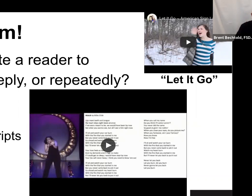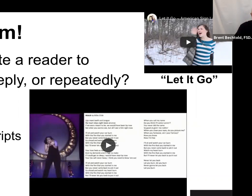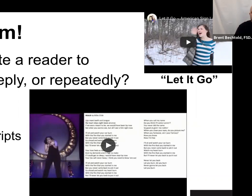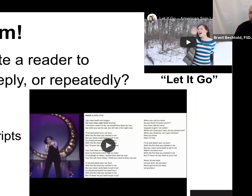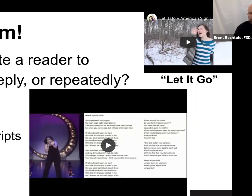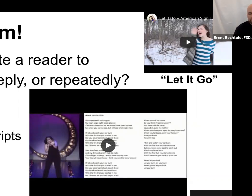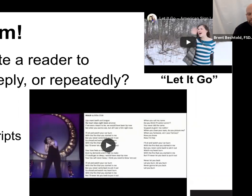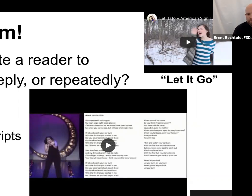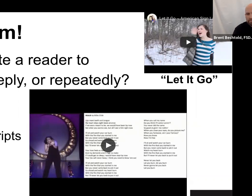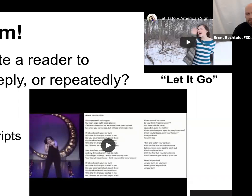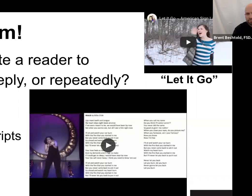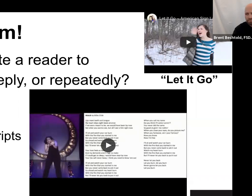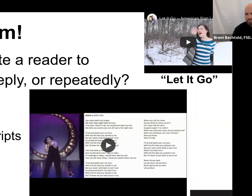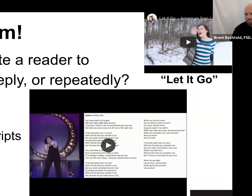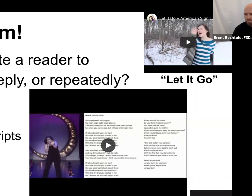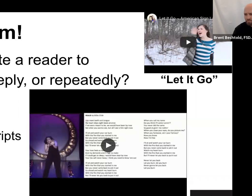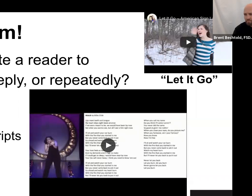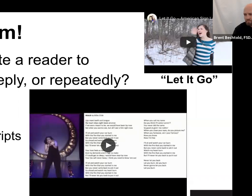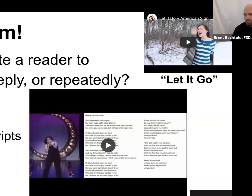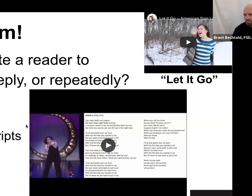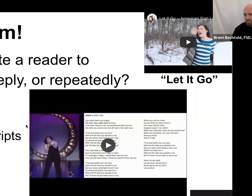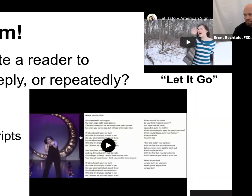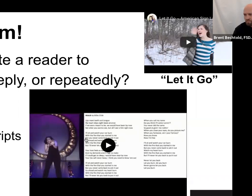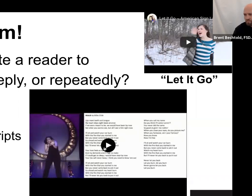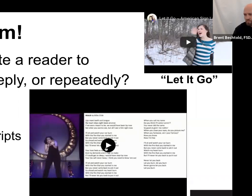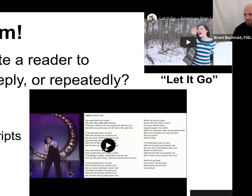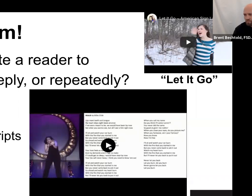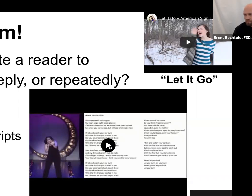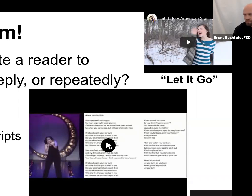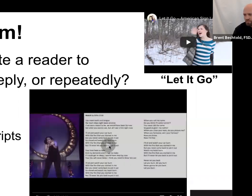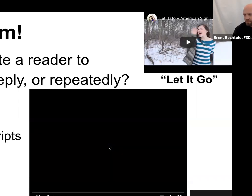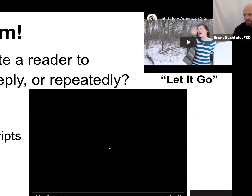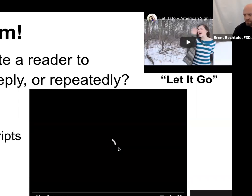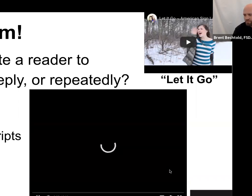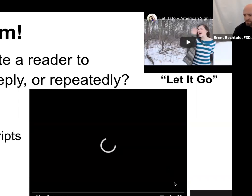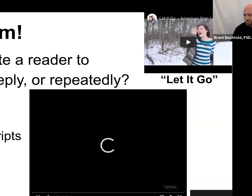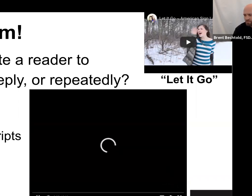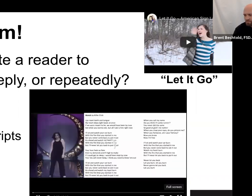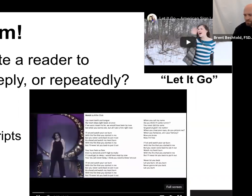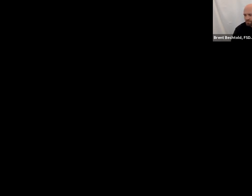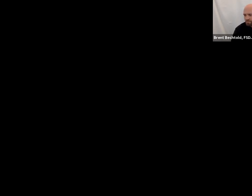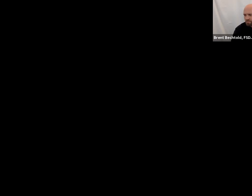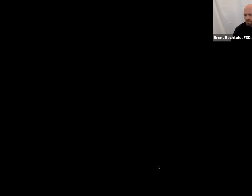to the song so that you can see the text and the ASL presentation of it.